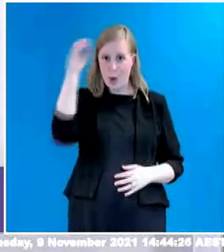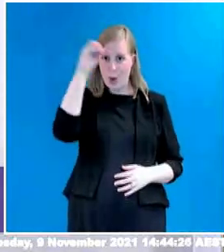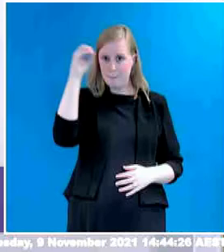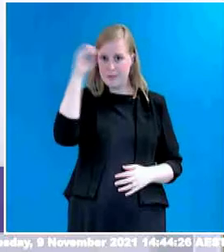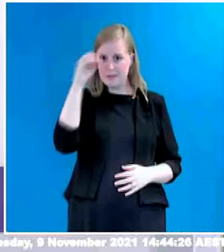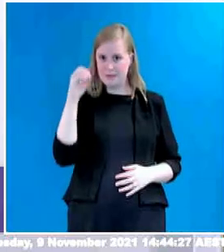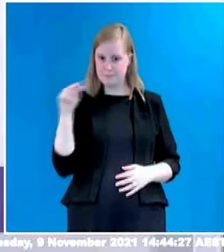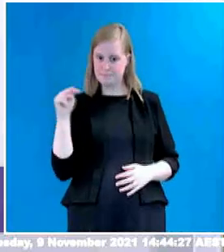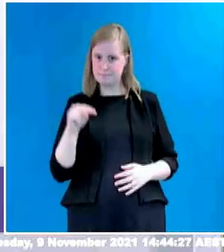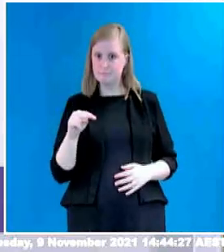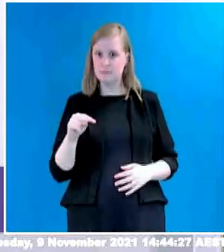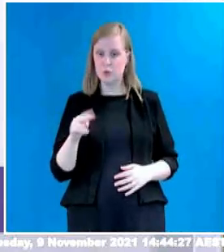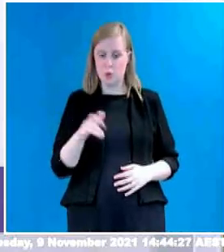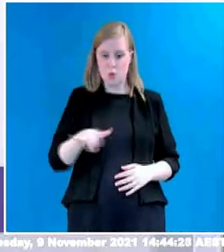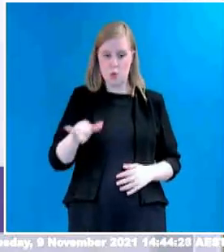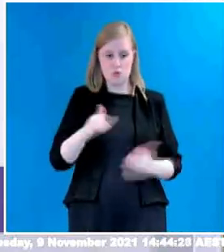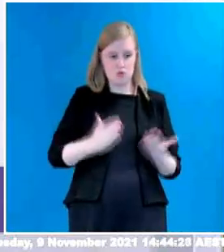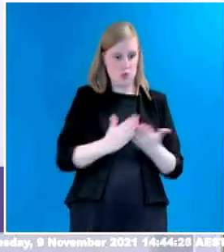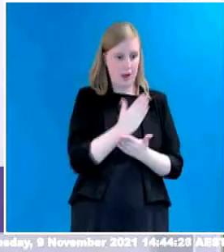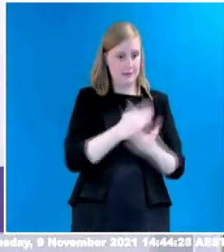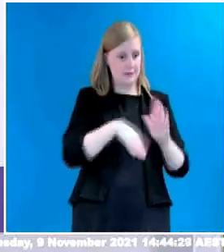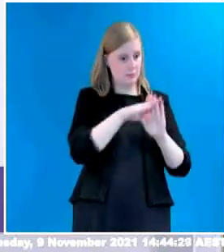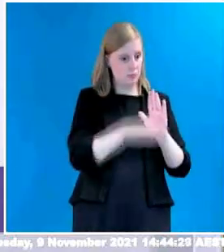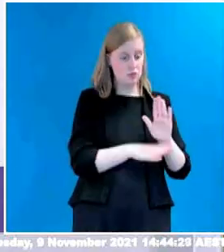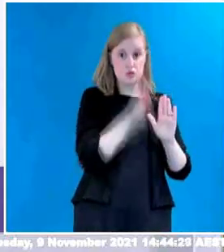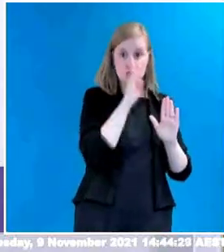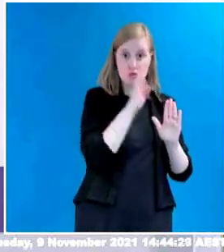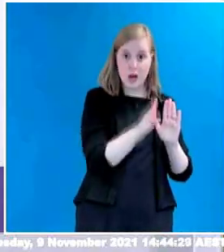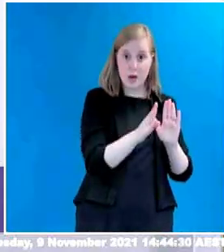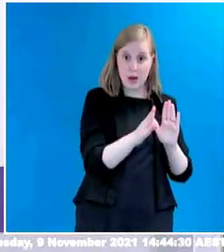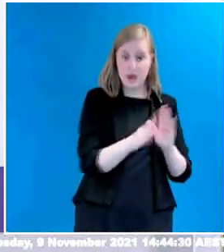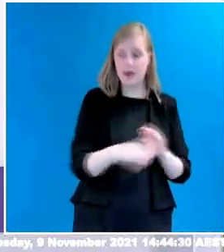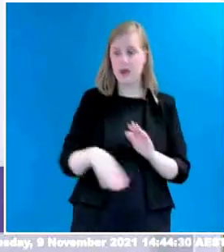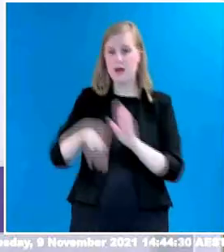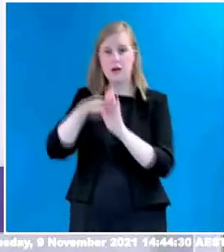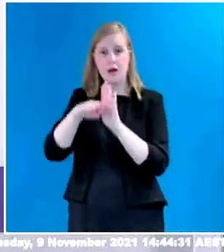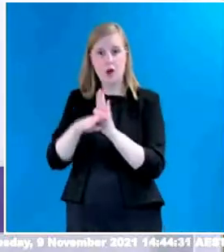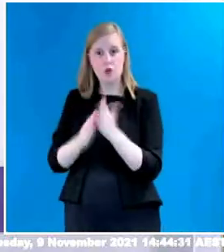progressive realisation? Yes, certainly.